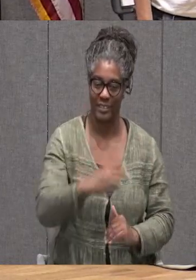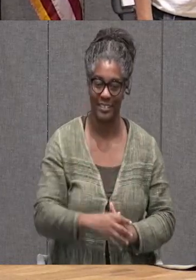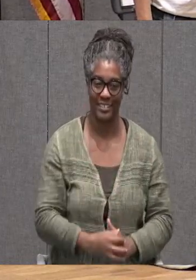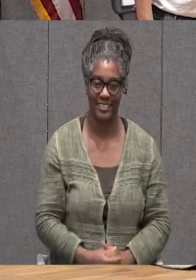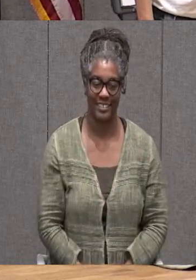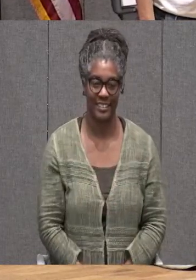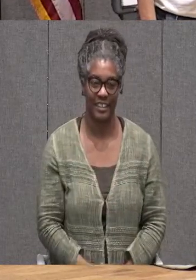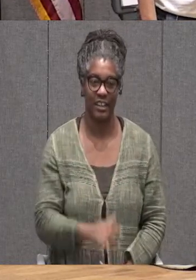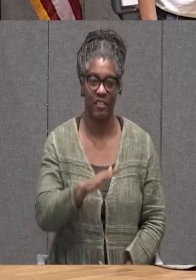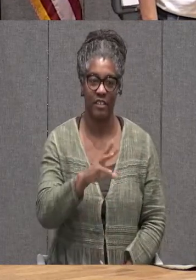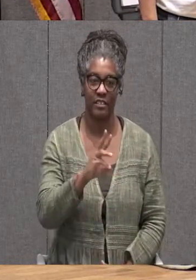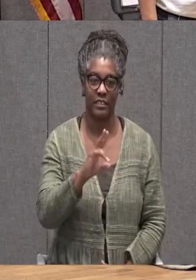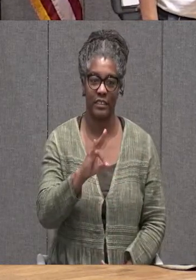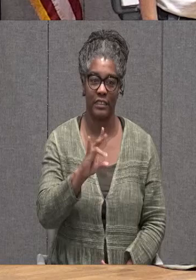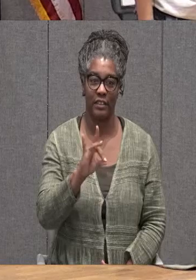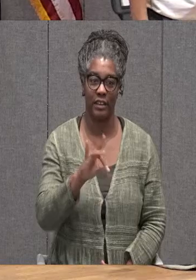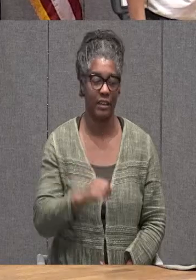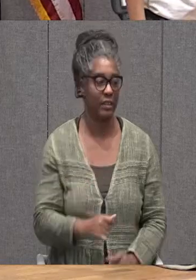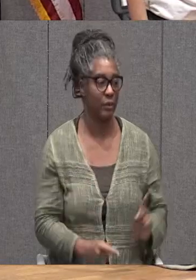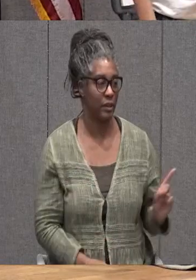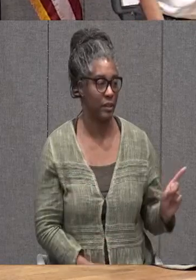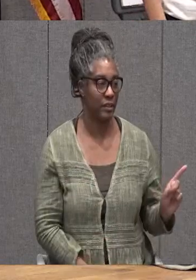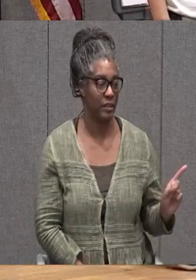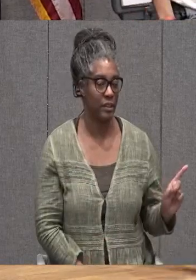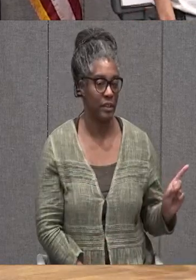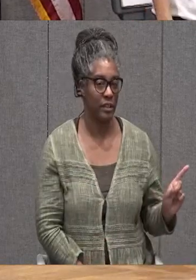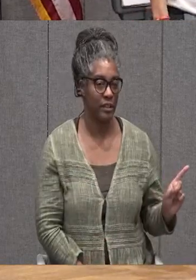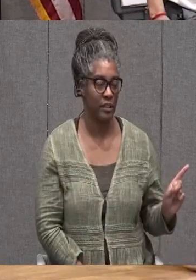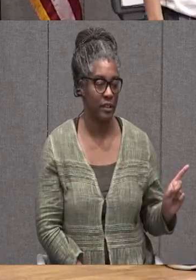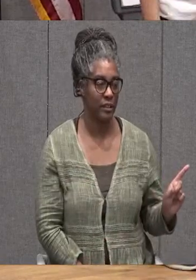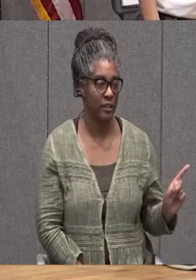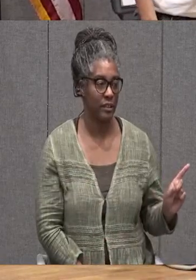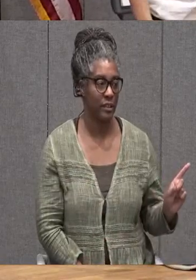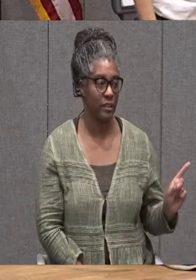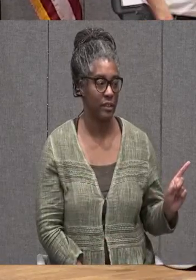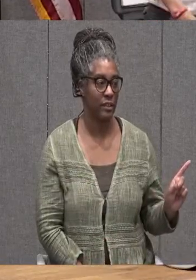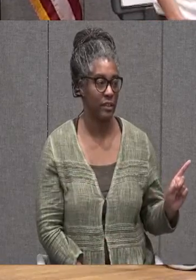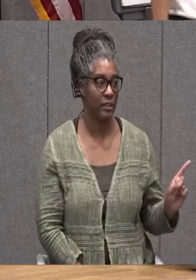Five, six, right foot, one, two, three, four,